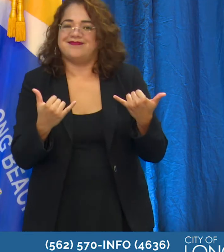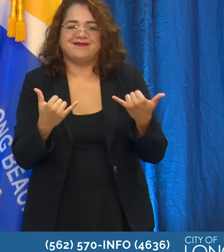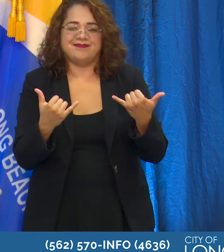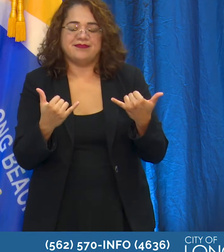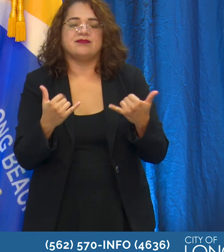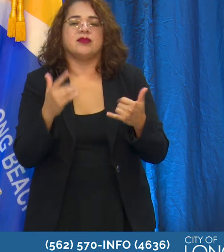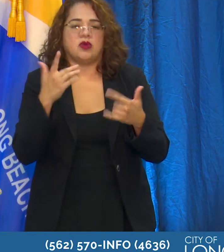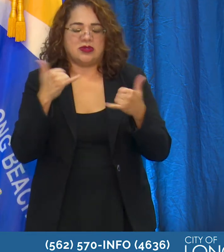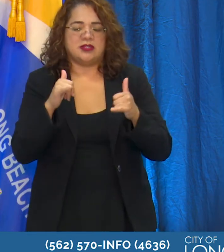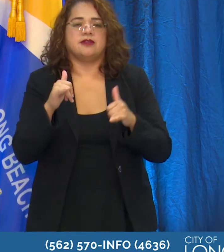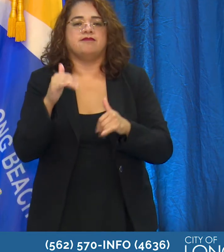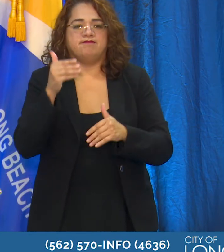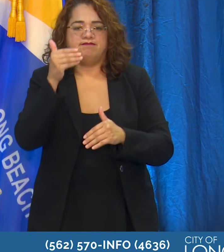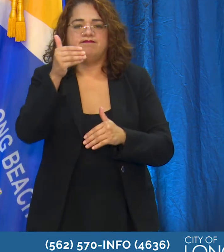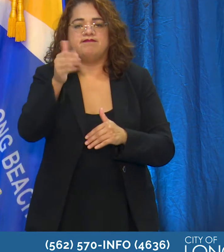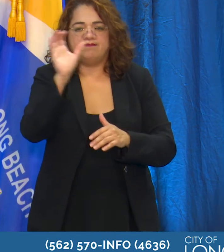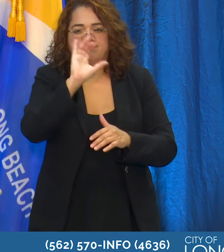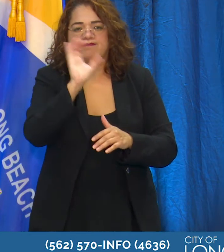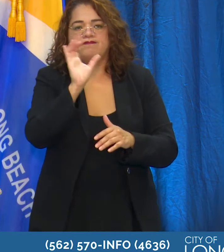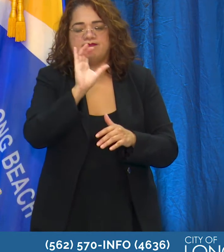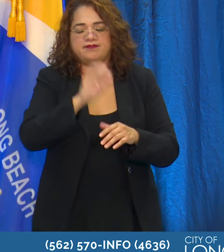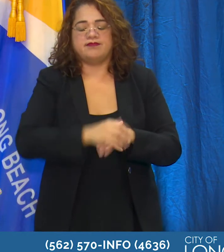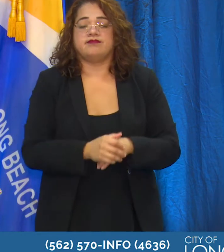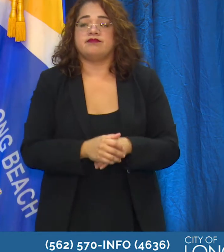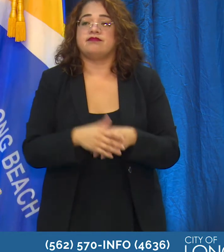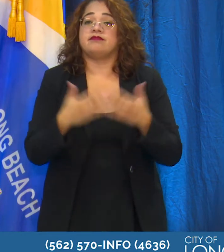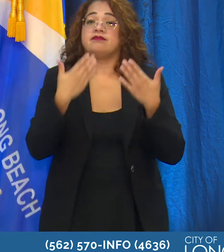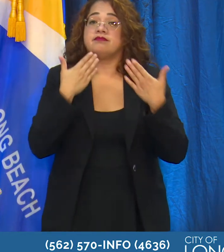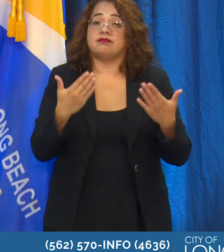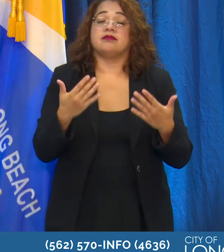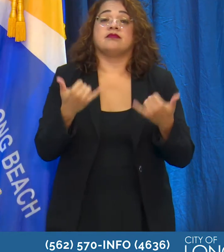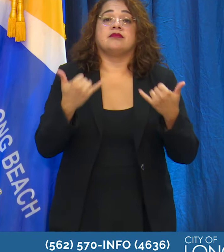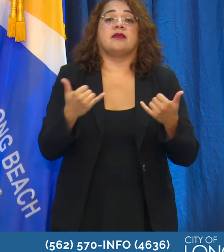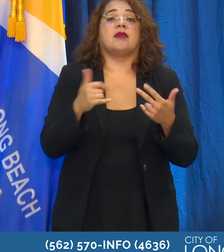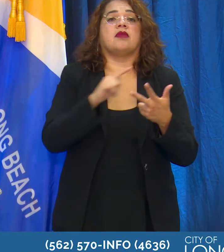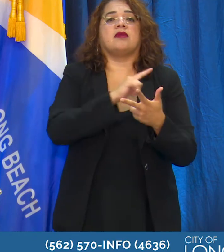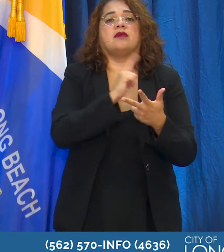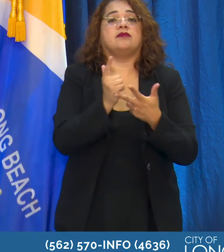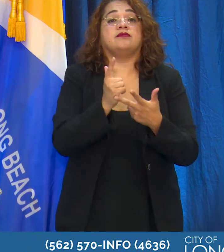That will end questions now and we will move on to Spanish interpretation.